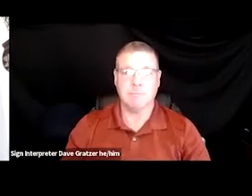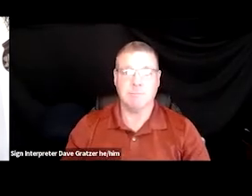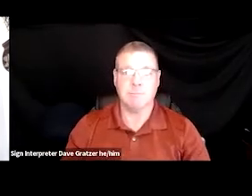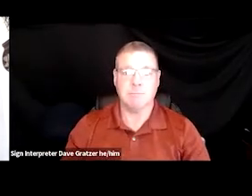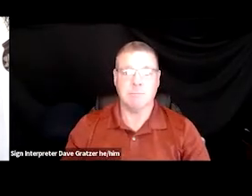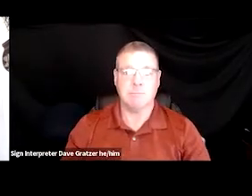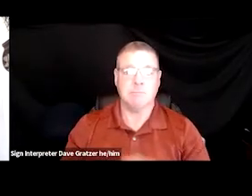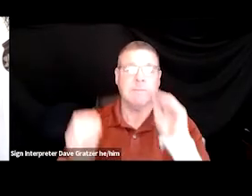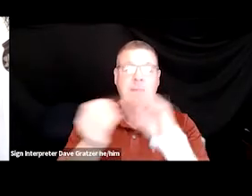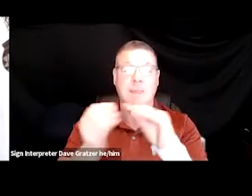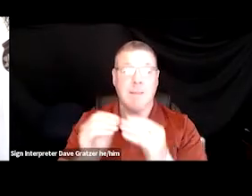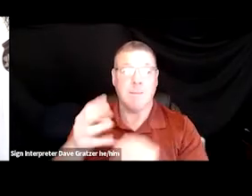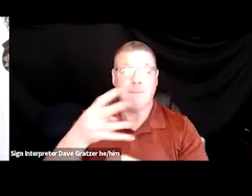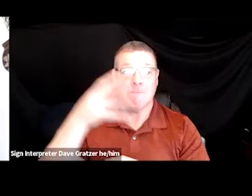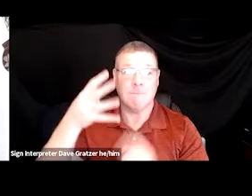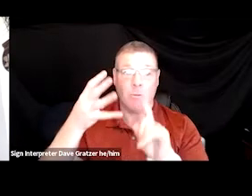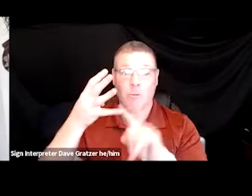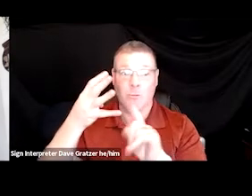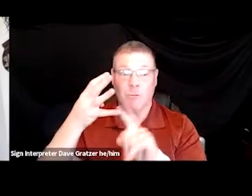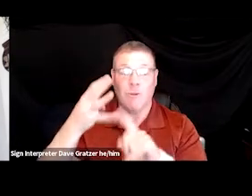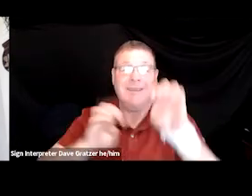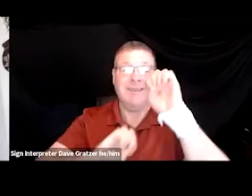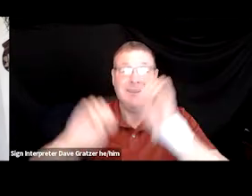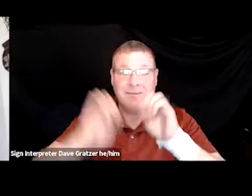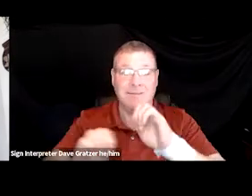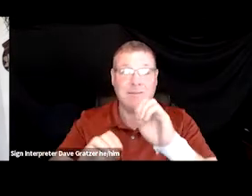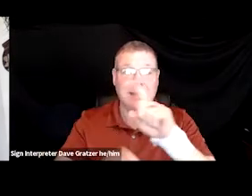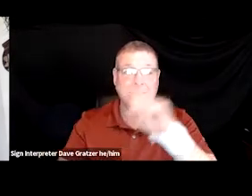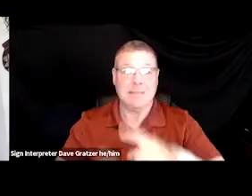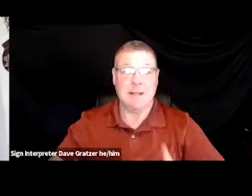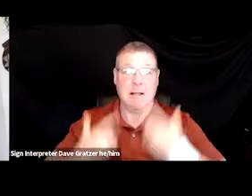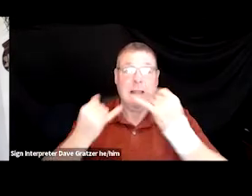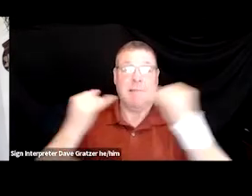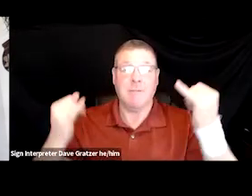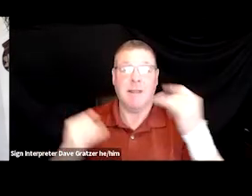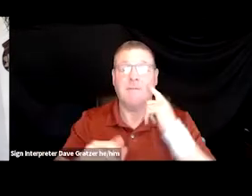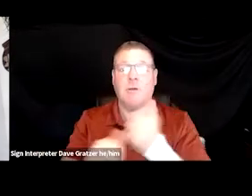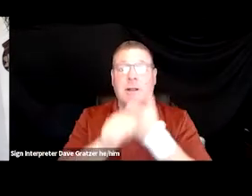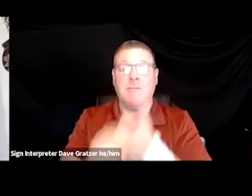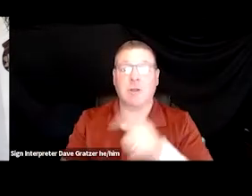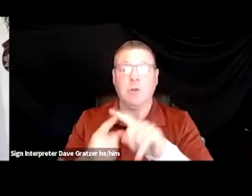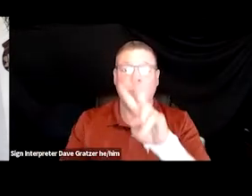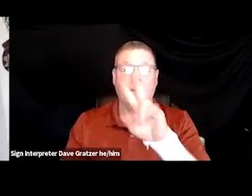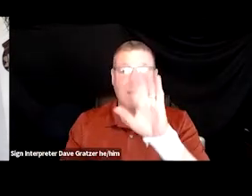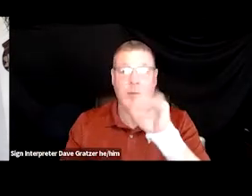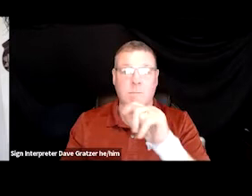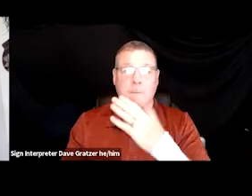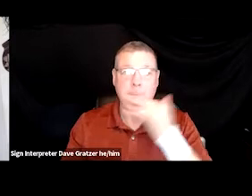With number four in evaluating Texas Lifeline system for adherence to Vibrant best practices,